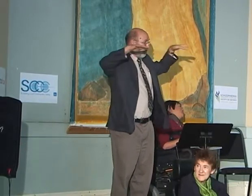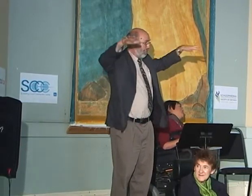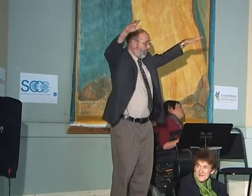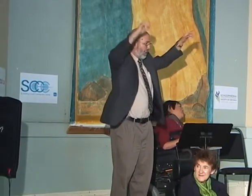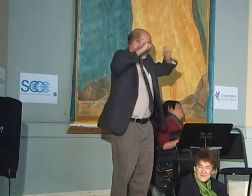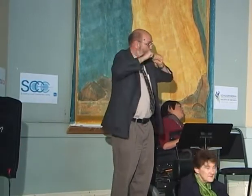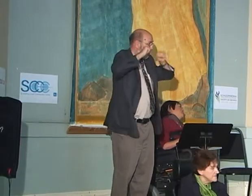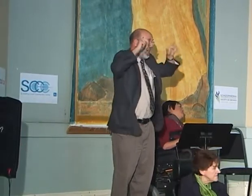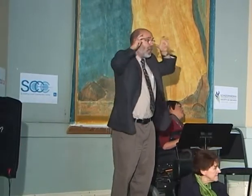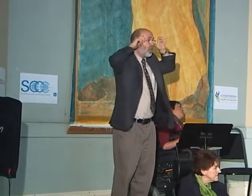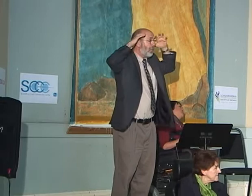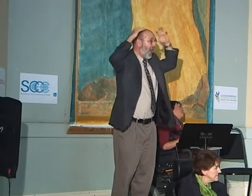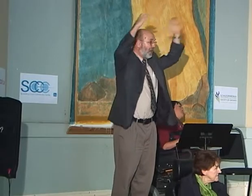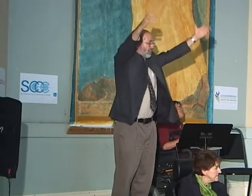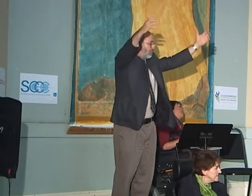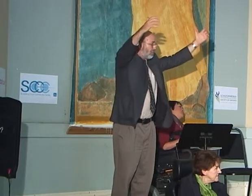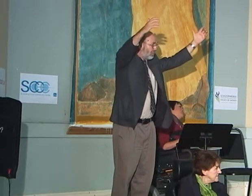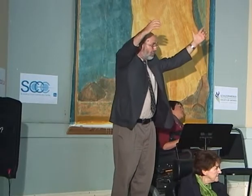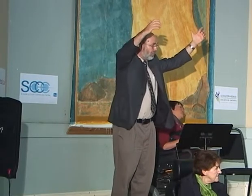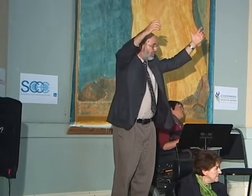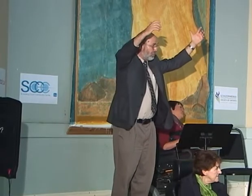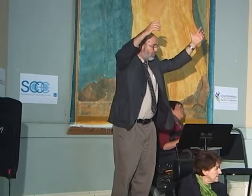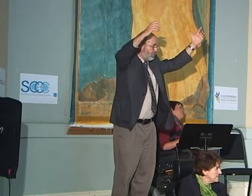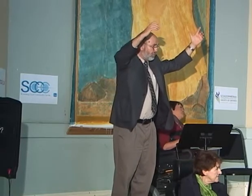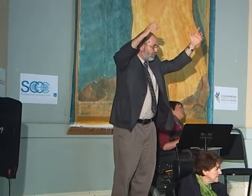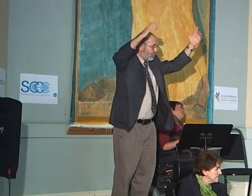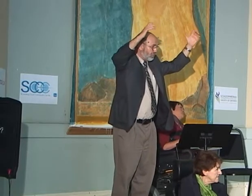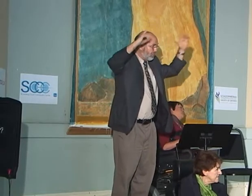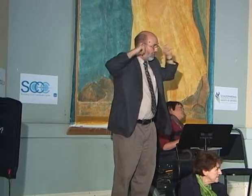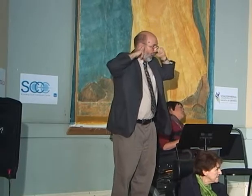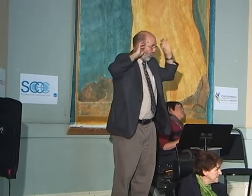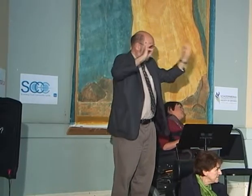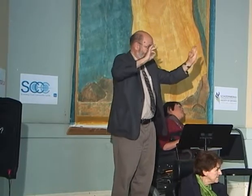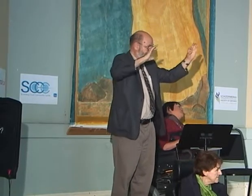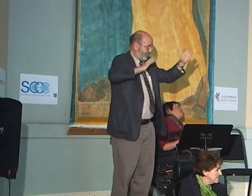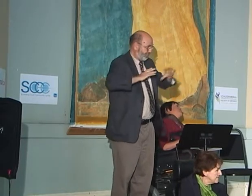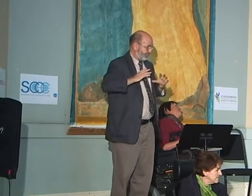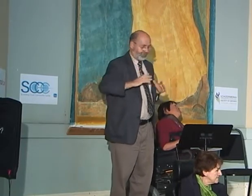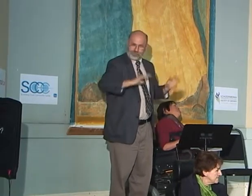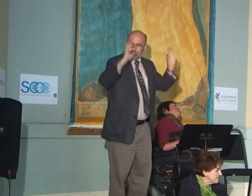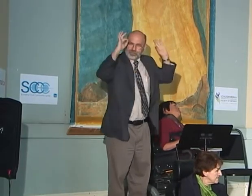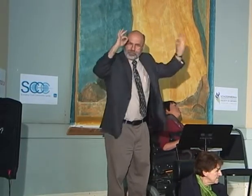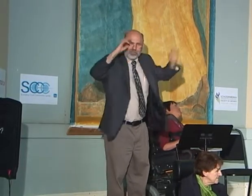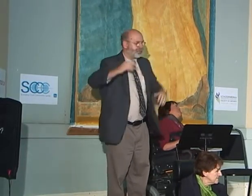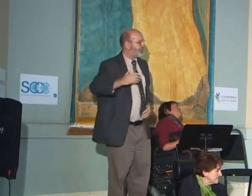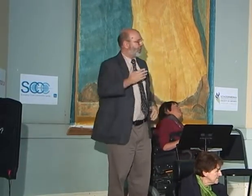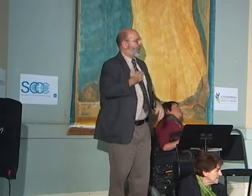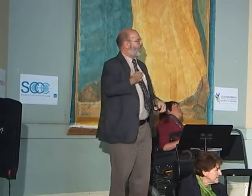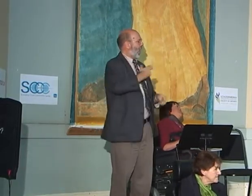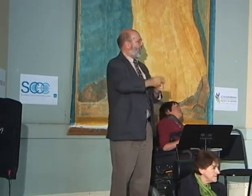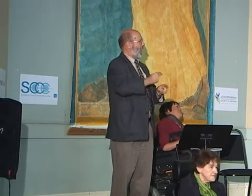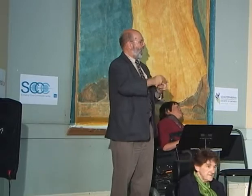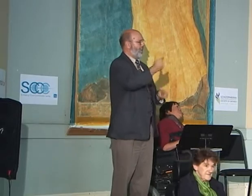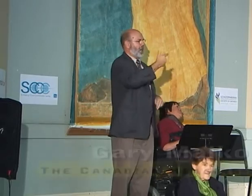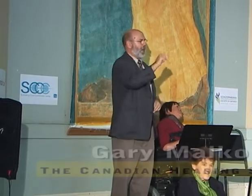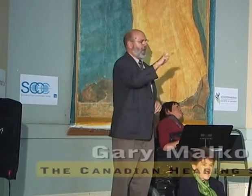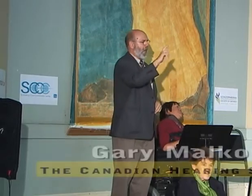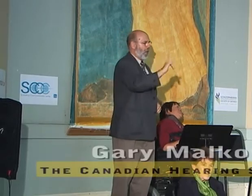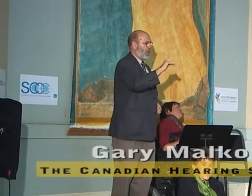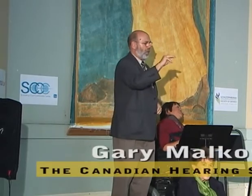You can hear okay then? The microphone's working, for people? All right. Very good. I'd like to introduce myself.